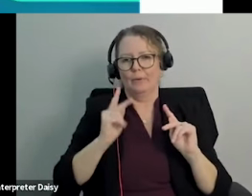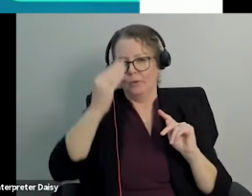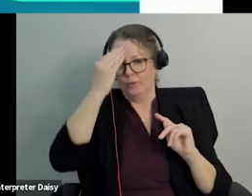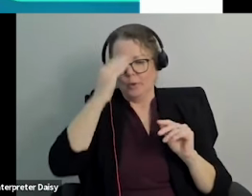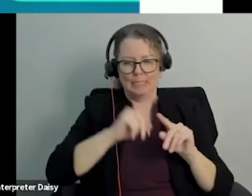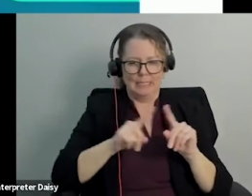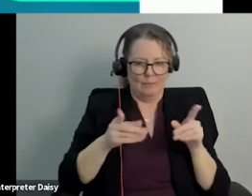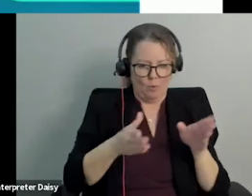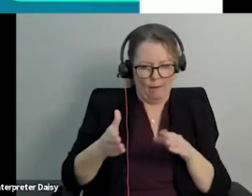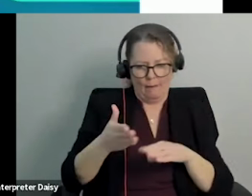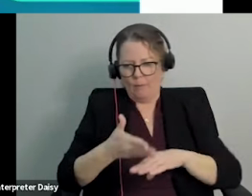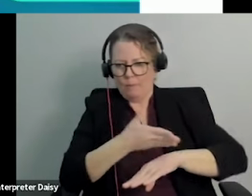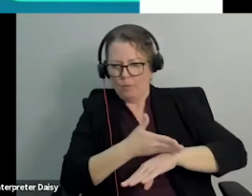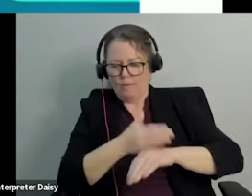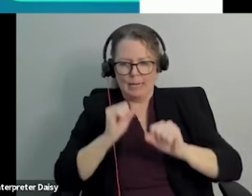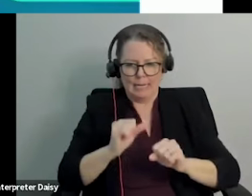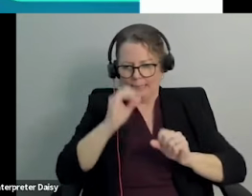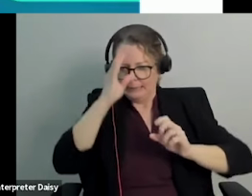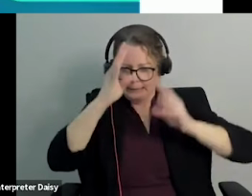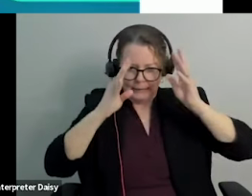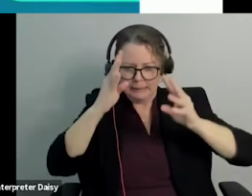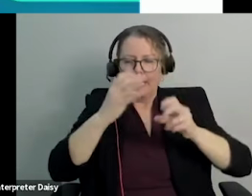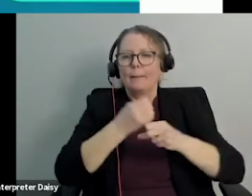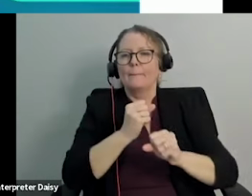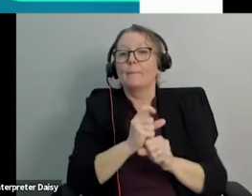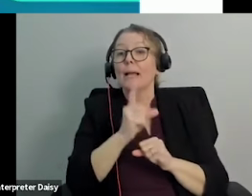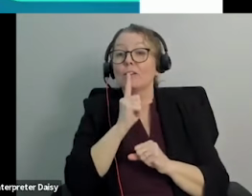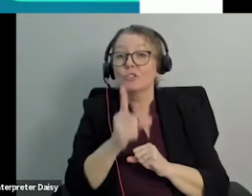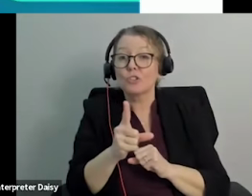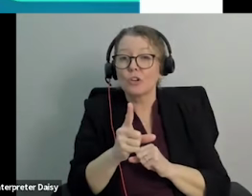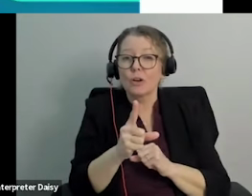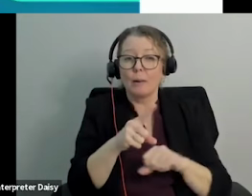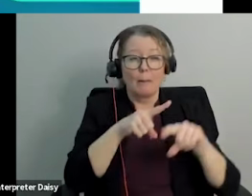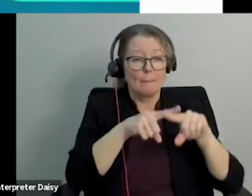to improve and innovate your idea just to make sure that it's not just baseline accessible,